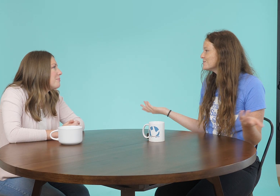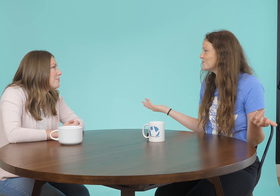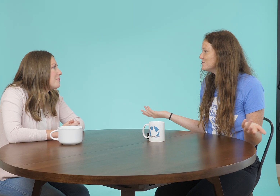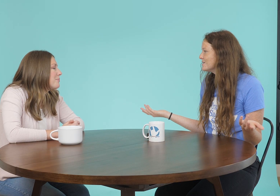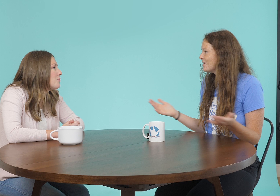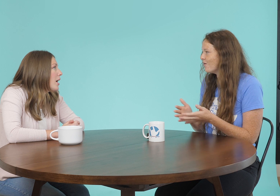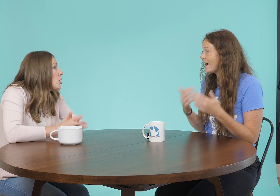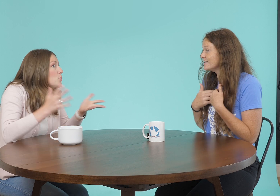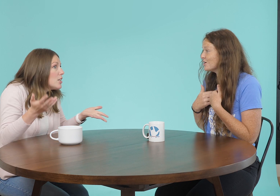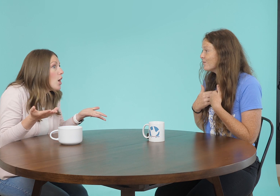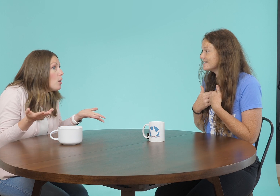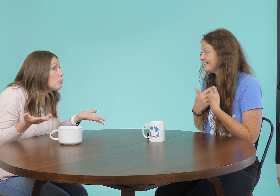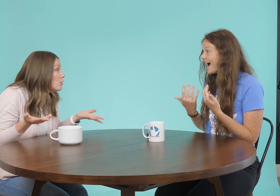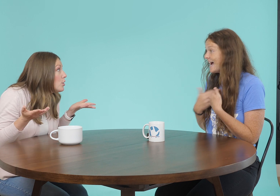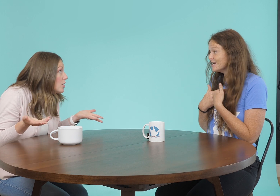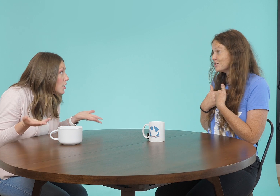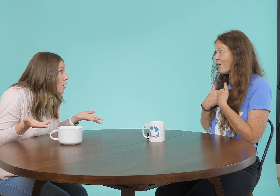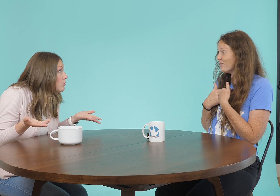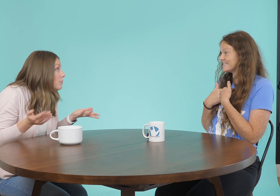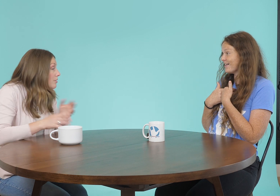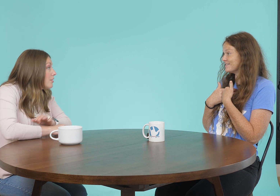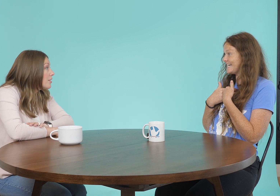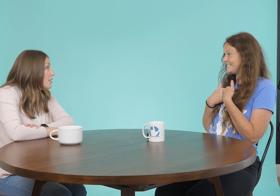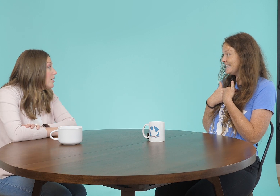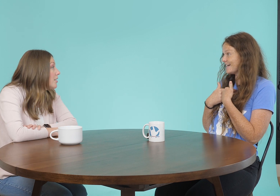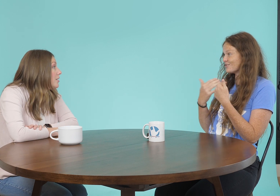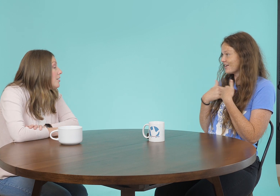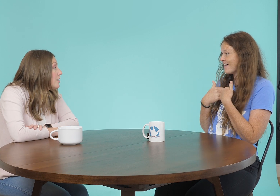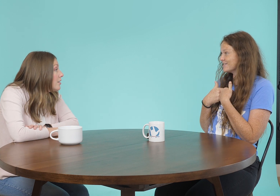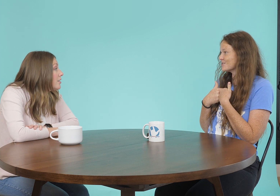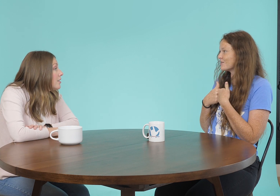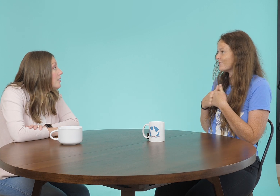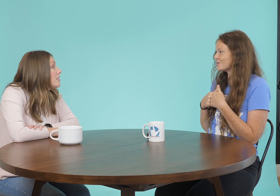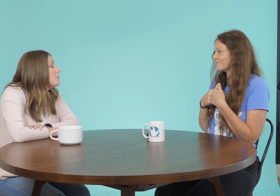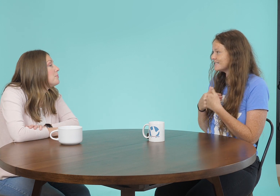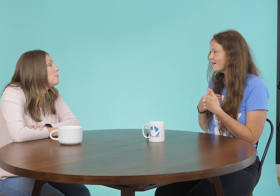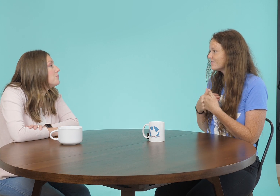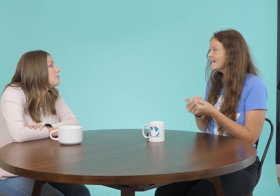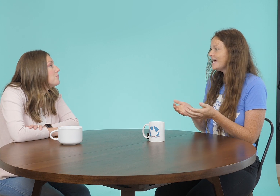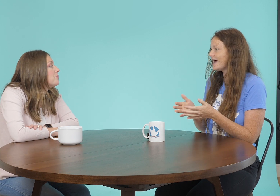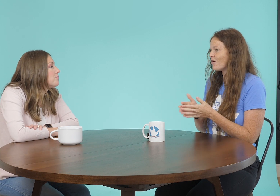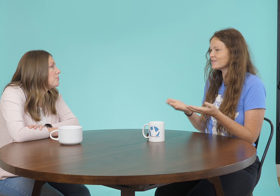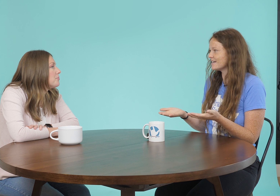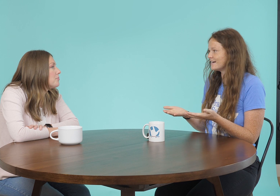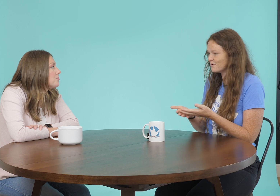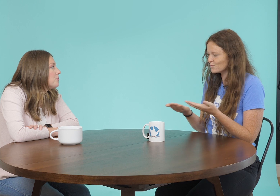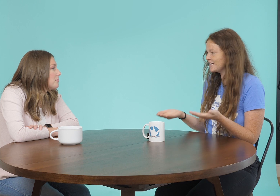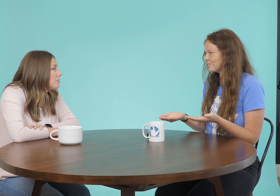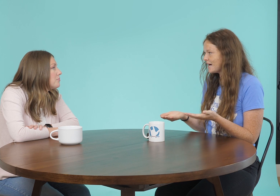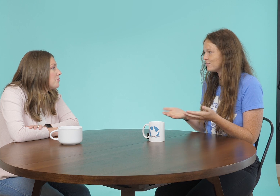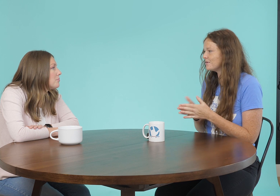So you didn't know? I didn't know one. Yeah, I didn't know until I was 18. I started having this conversion myself and all of a sudden I'm reading a Bible,